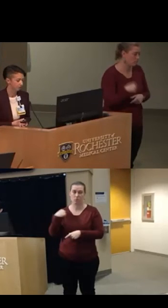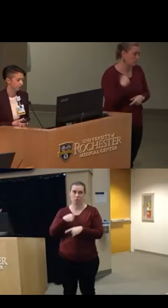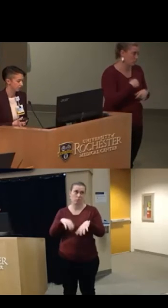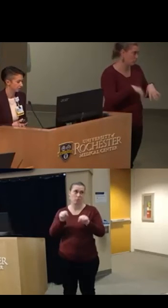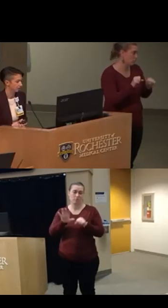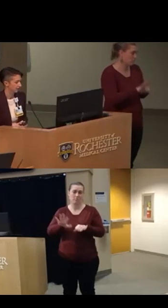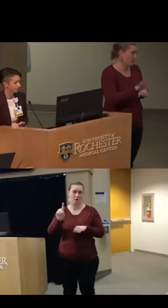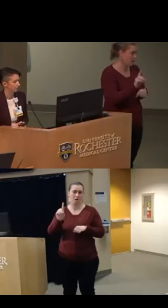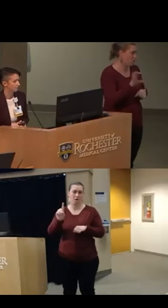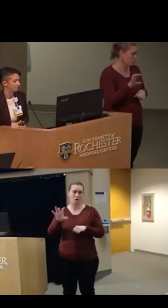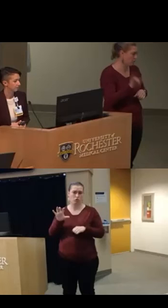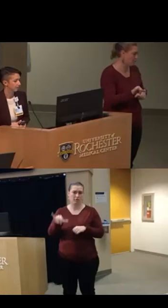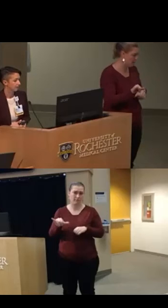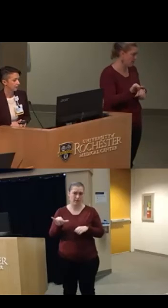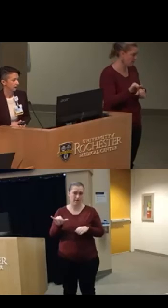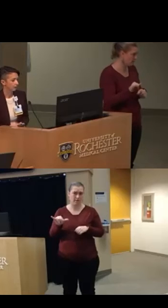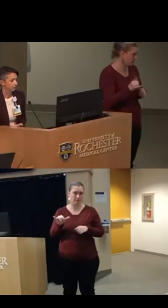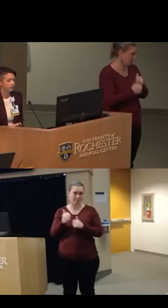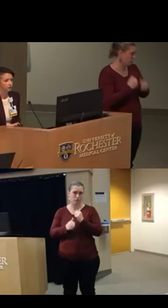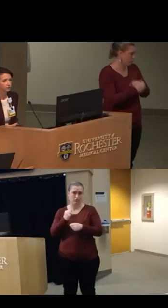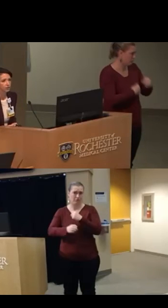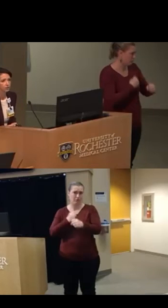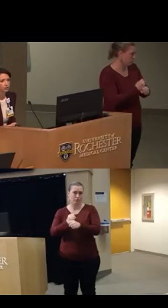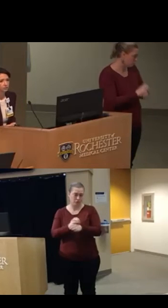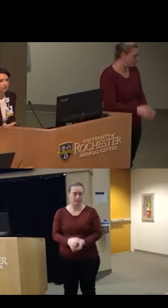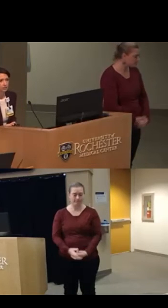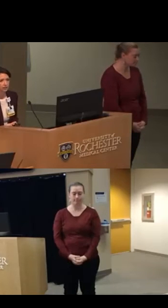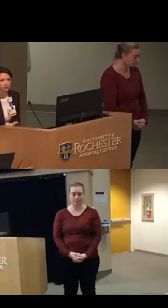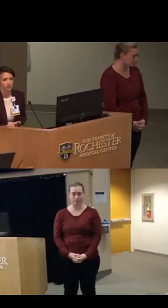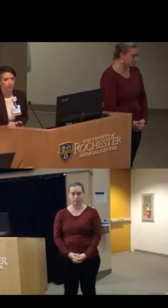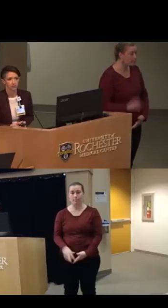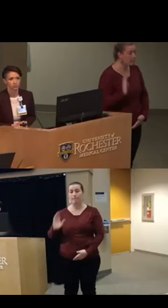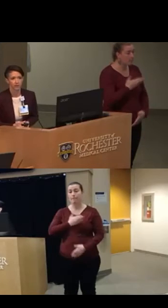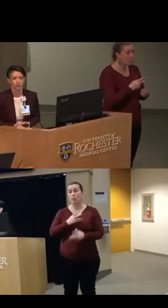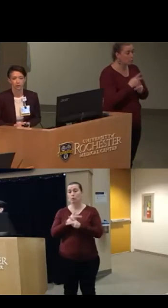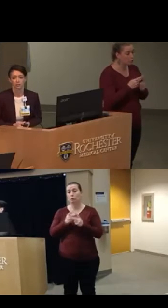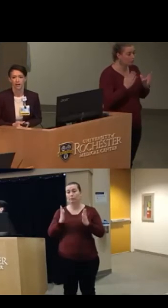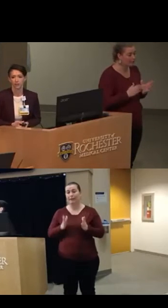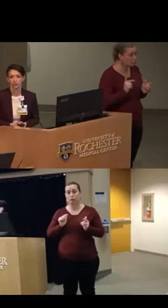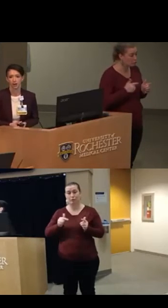for the University of Rochester our supervisor series recognizes that supervisors and managers